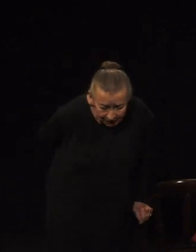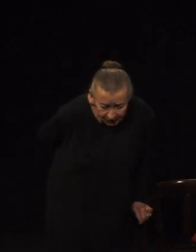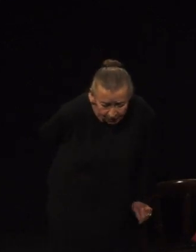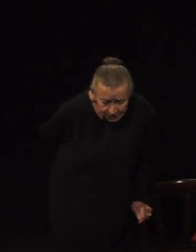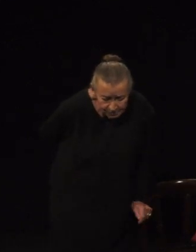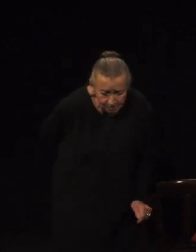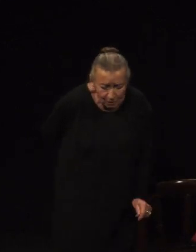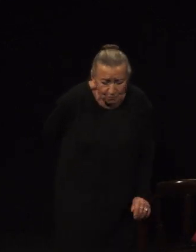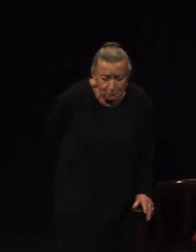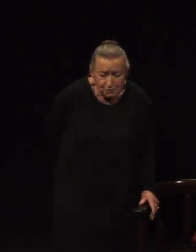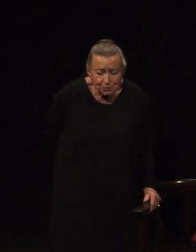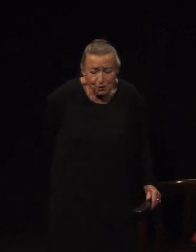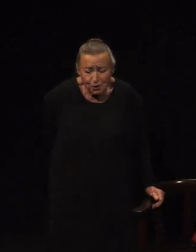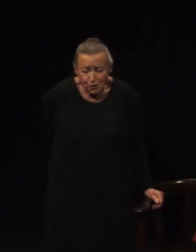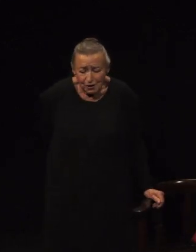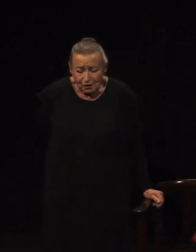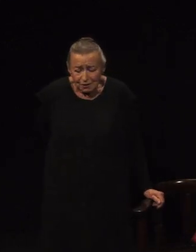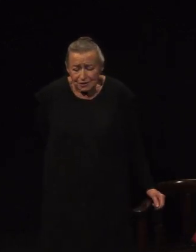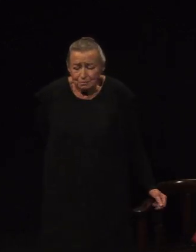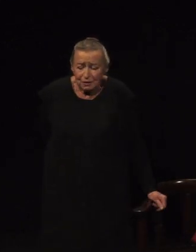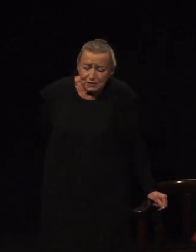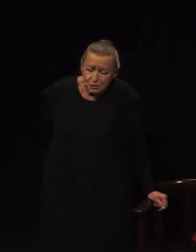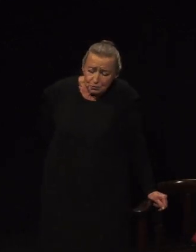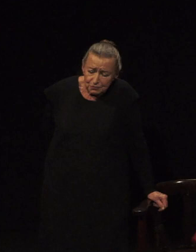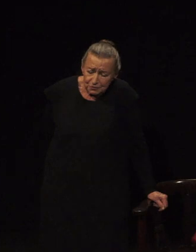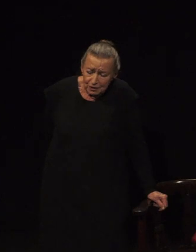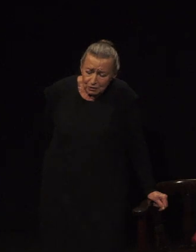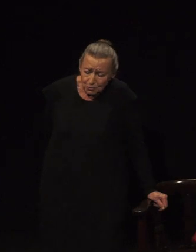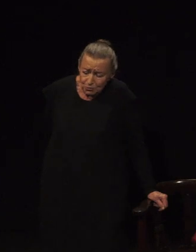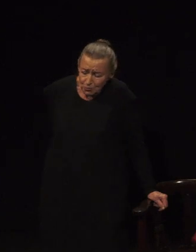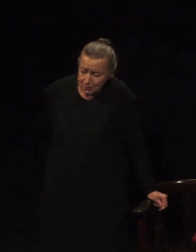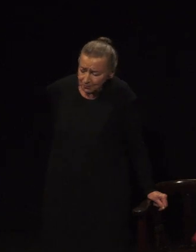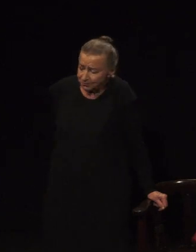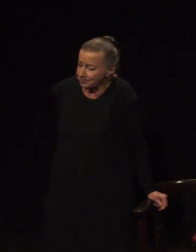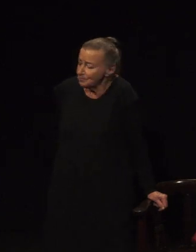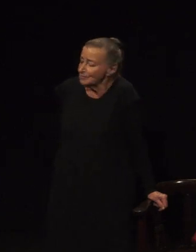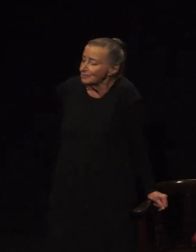Many men played the dulcimer;